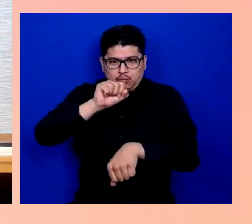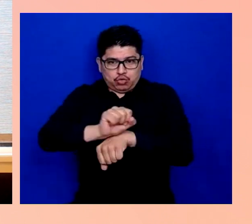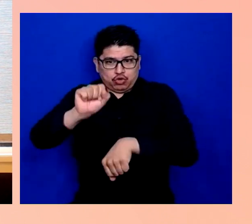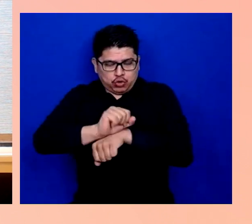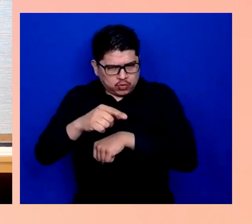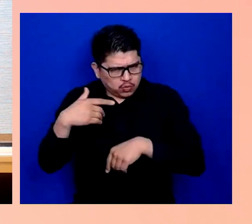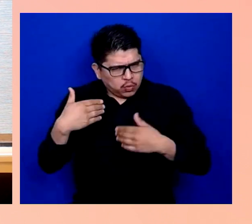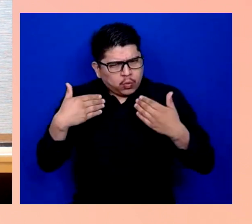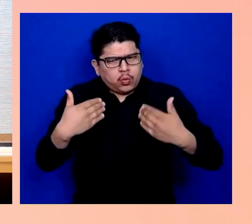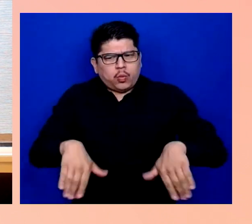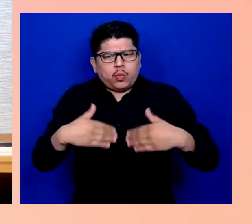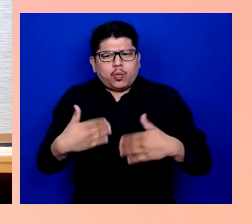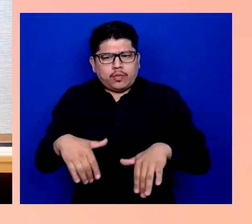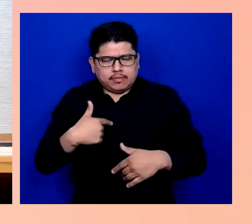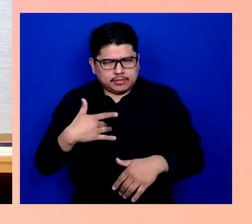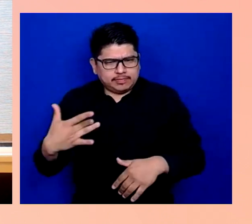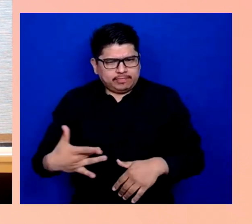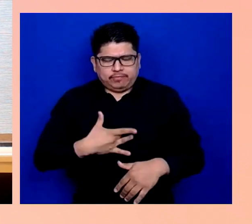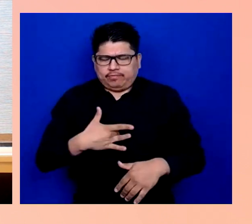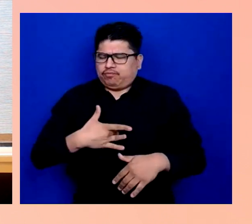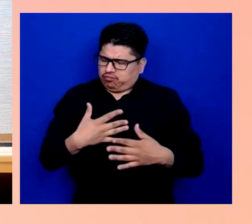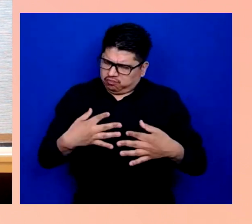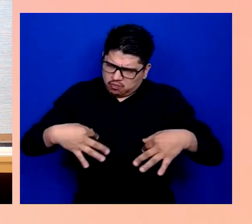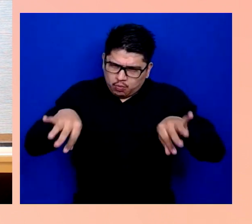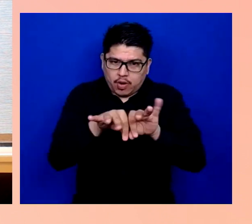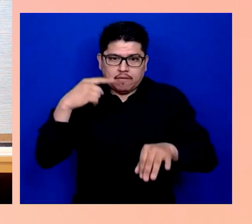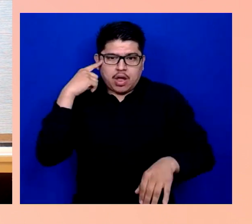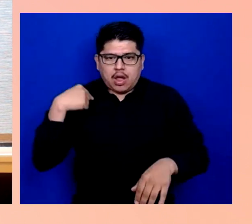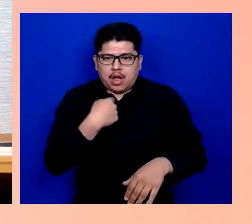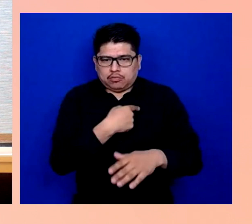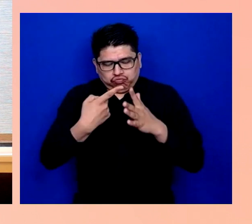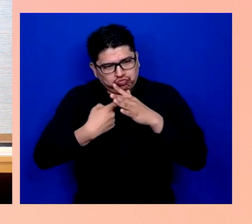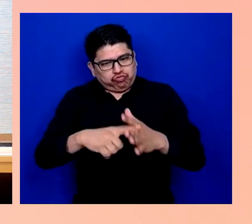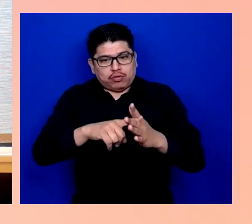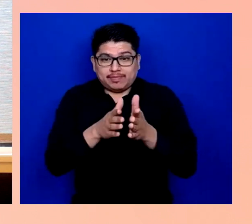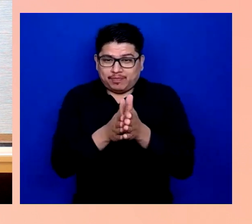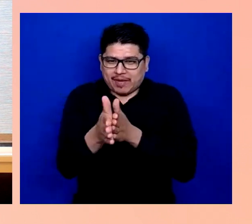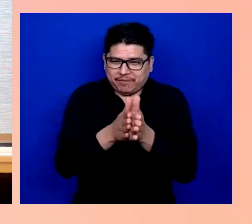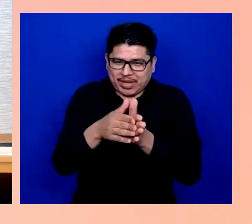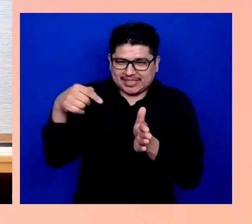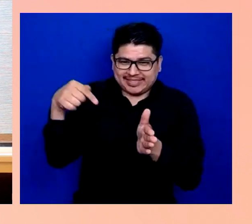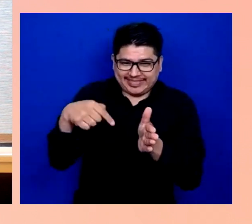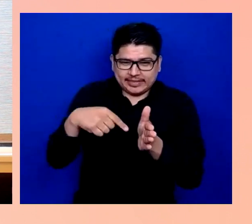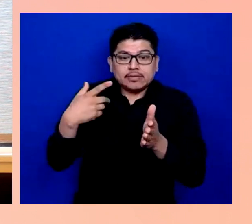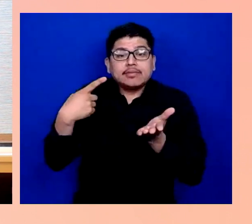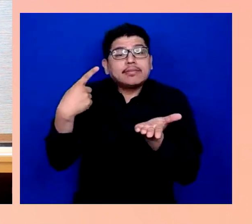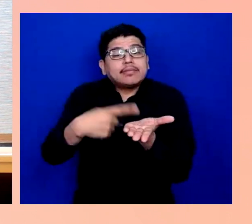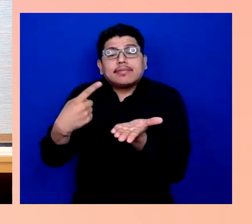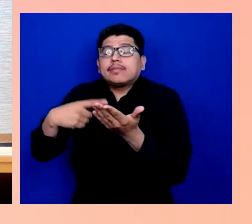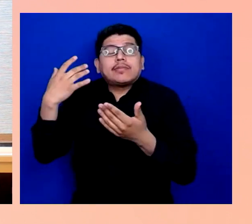important for us to start with motivations, and it's for a couple of different reasons. Often as product designers,